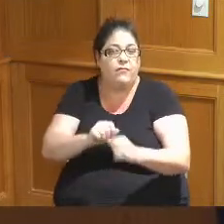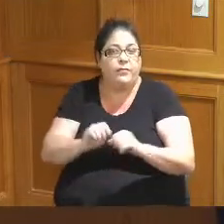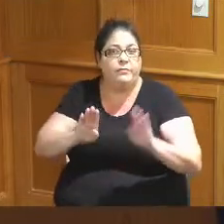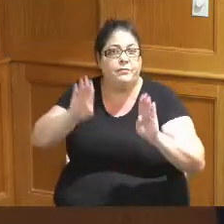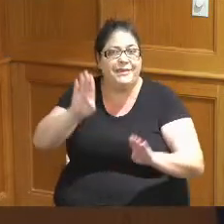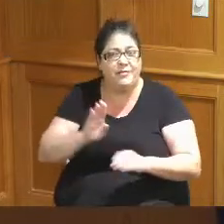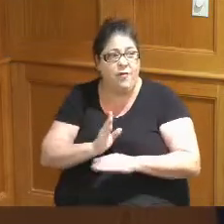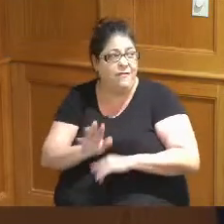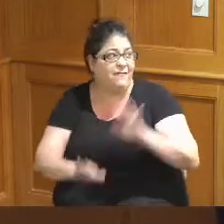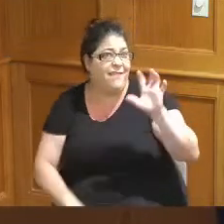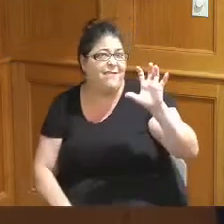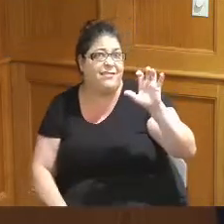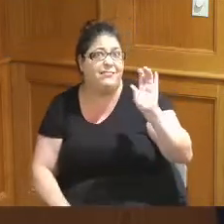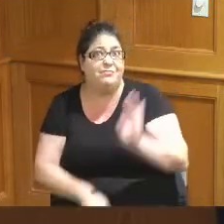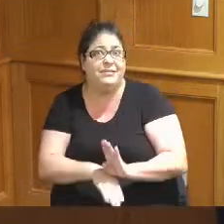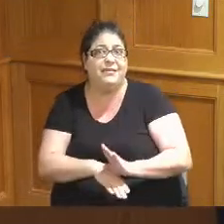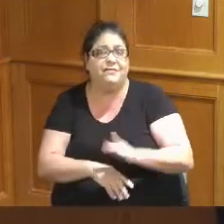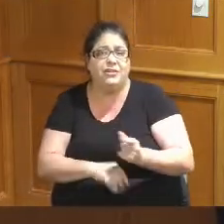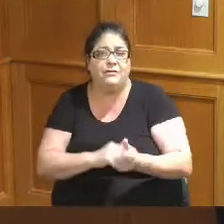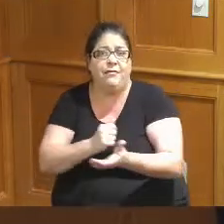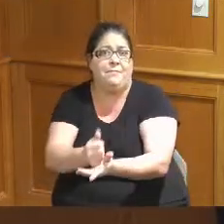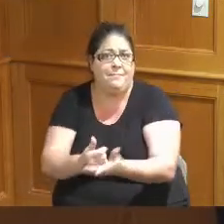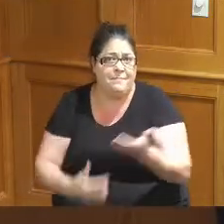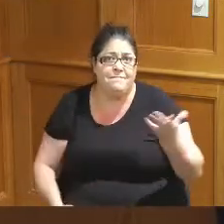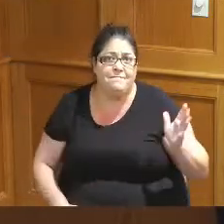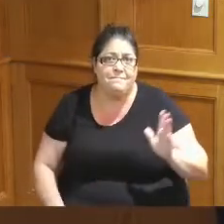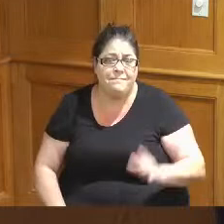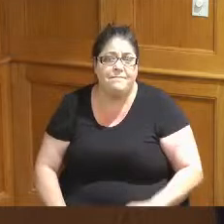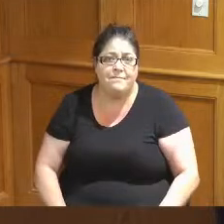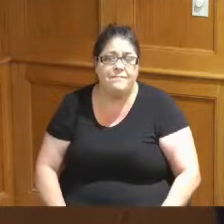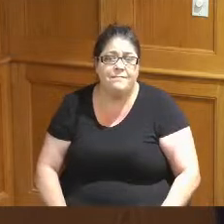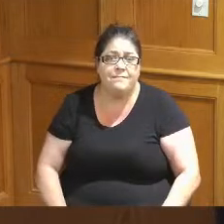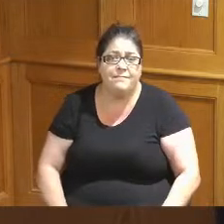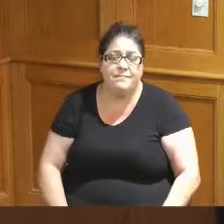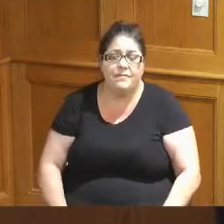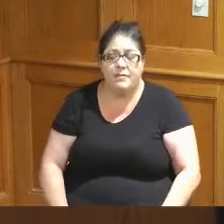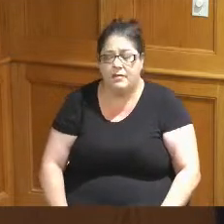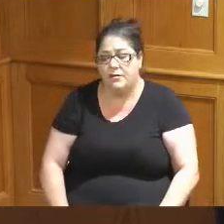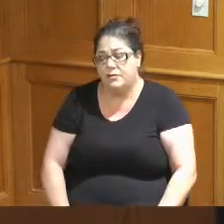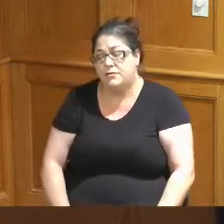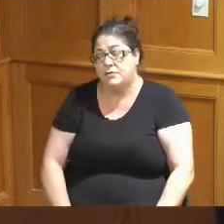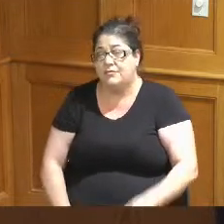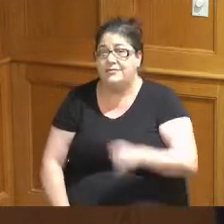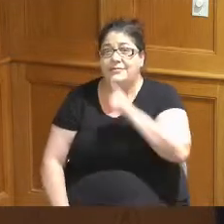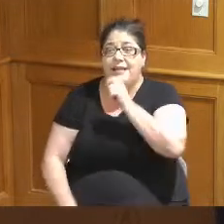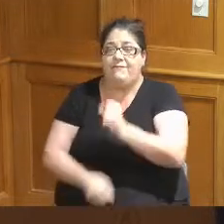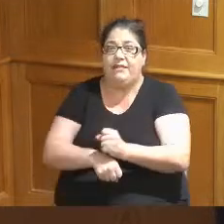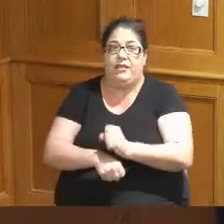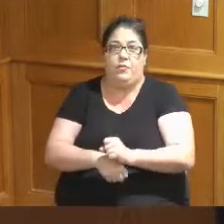already been assisted in some kind of way through that office so we definitely want Real Results